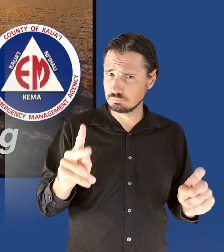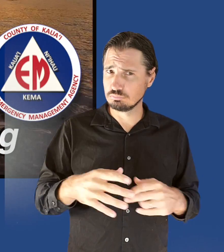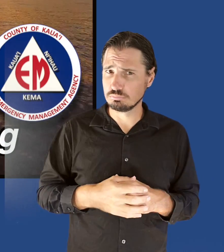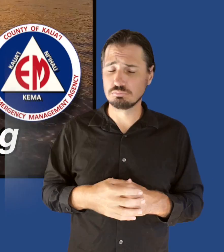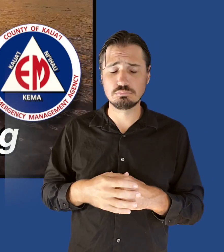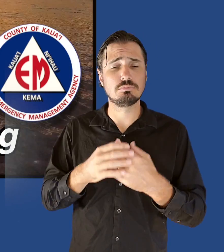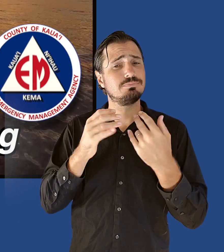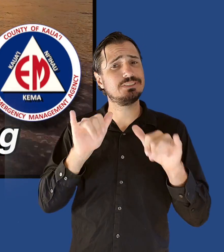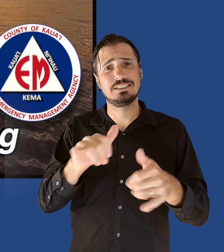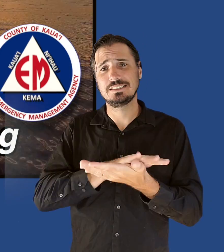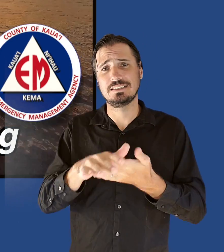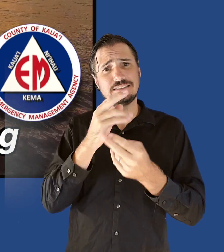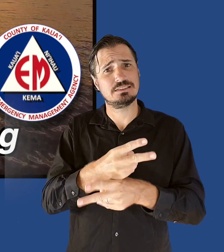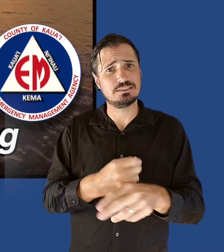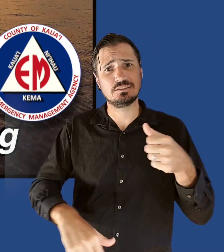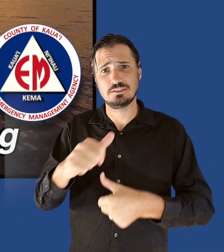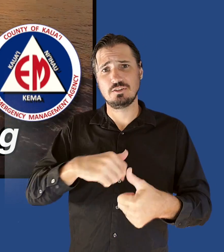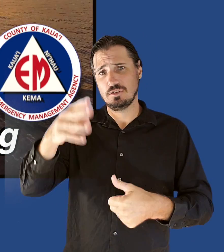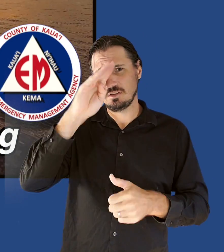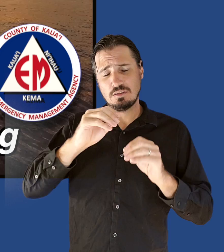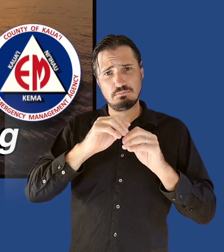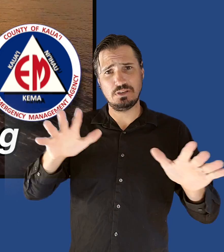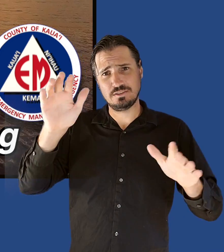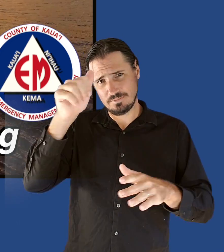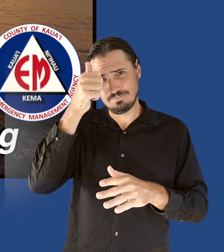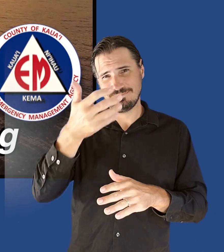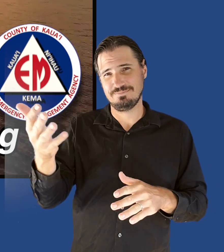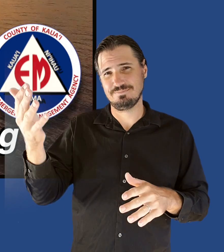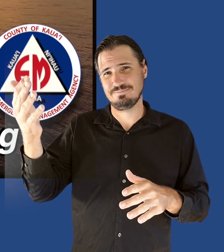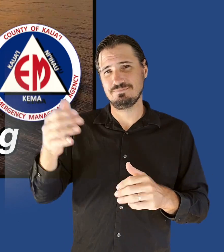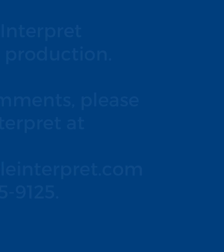Be kind, take care of one another. God Bless and Aloha!